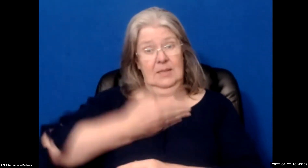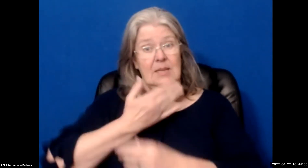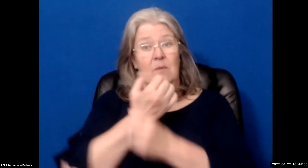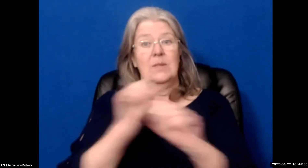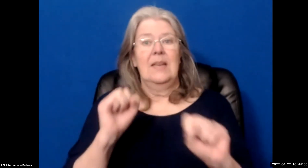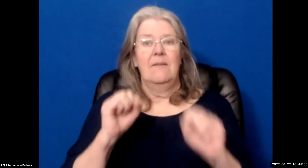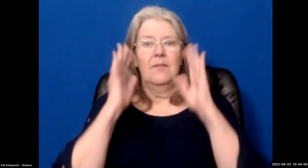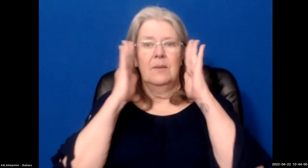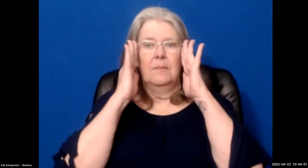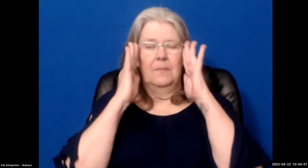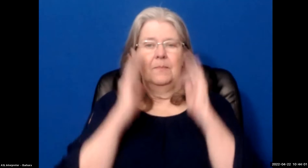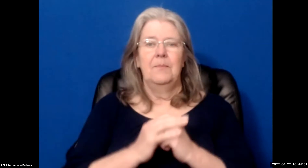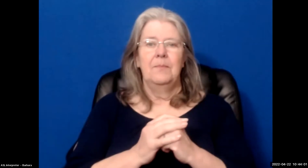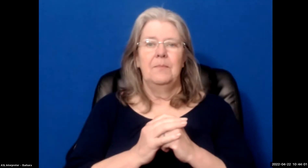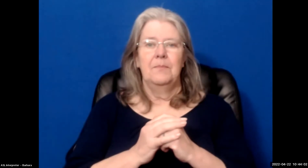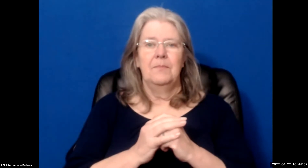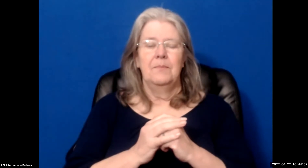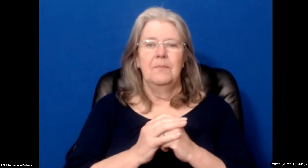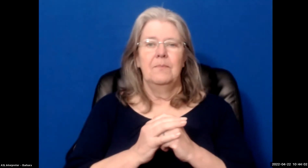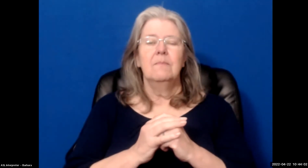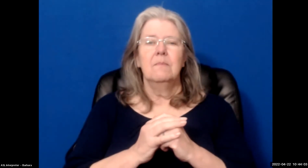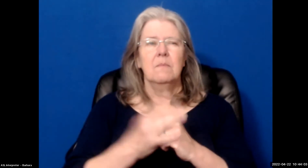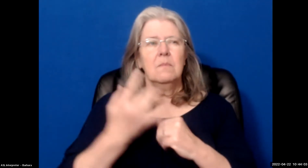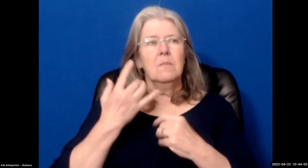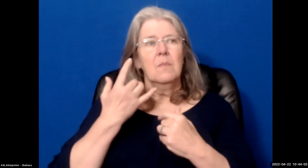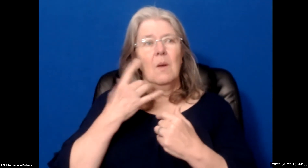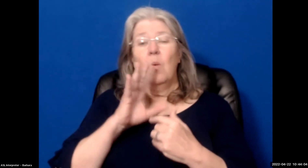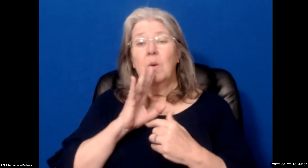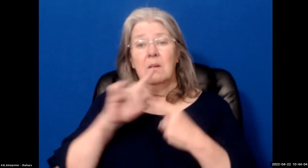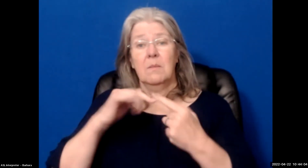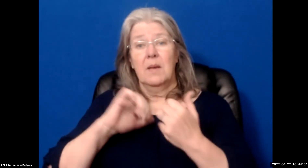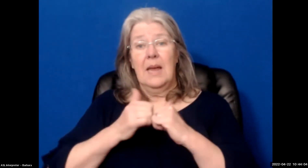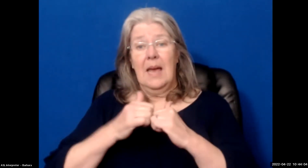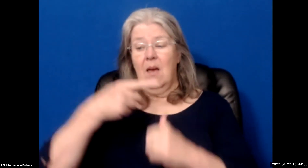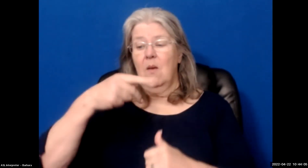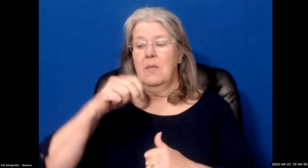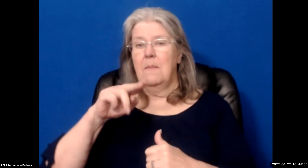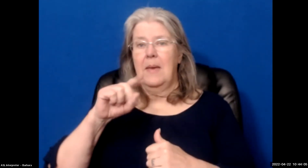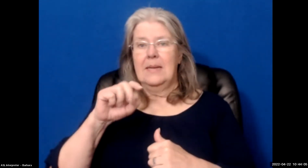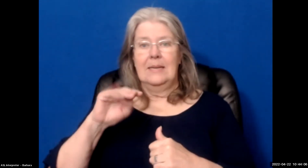we had talked about just how the pandemic has affected your family, and if you could